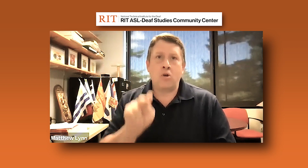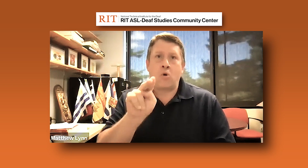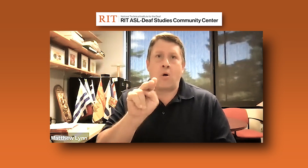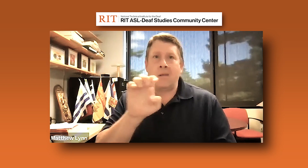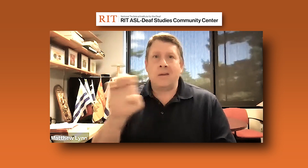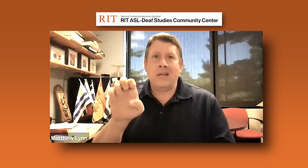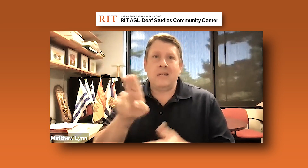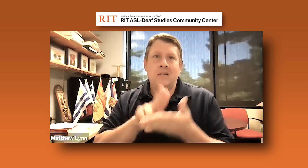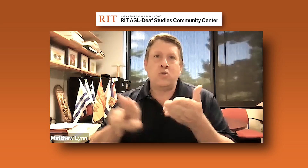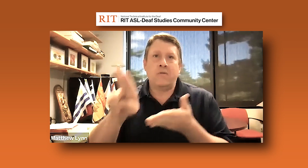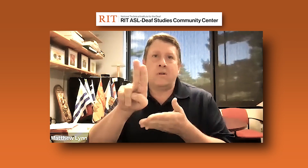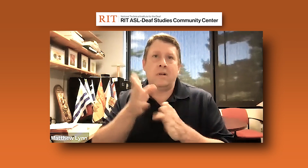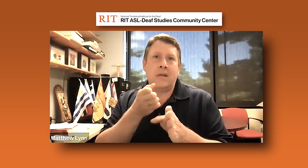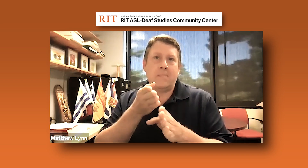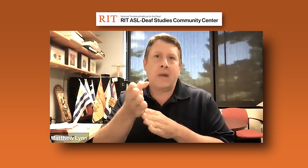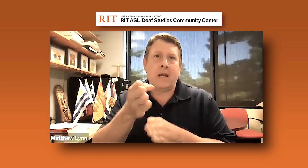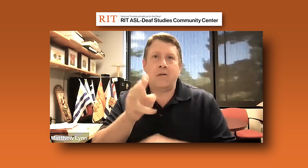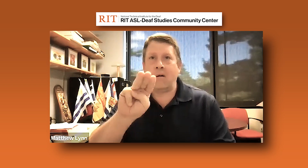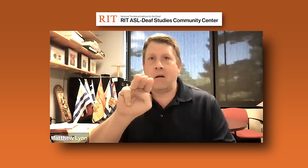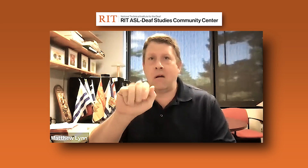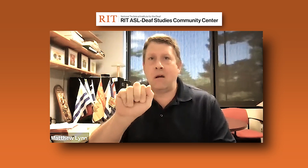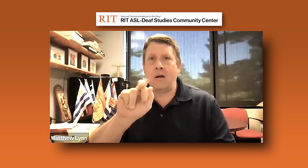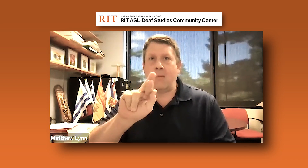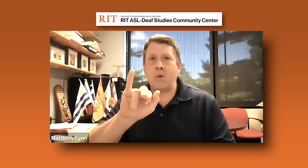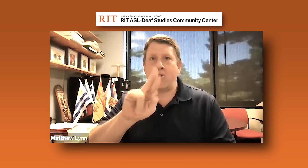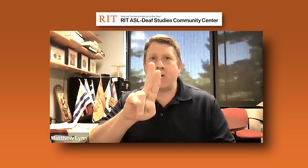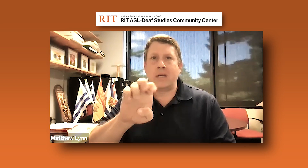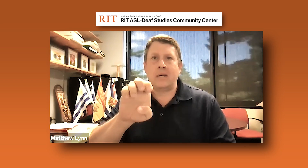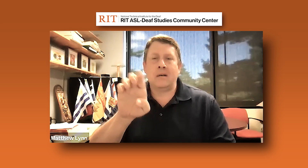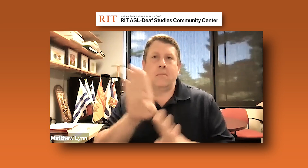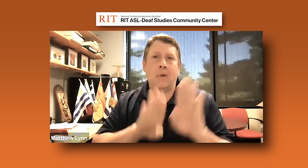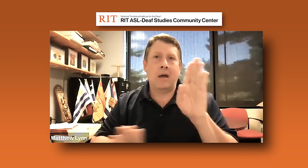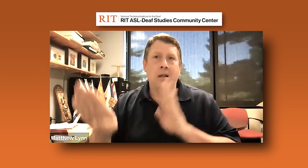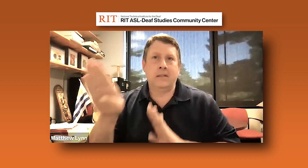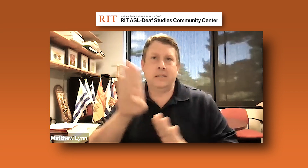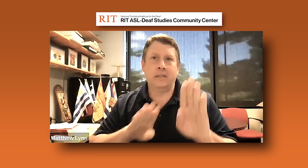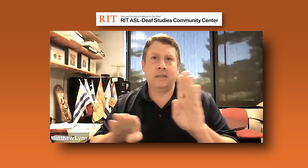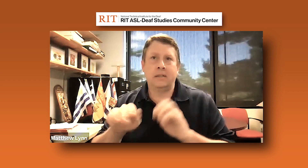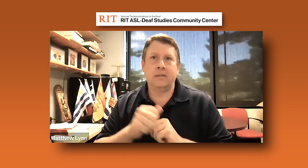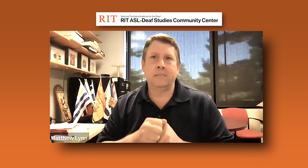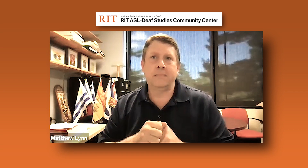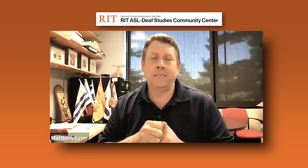Upon graduation with her baccalaureate degree, she started her master's degree at Northeastern University